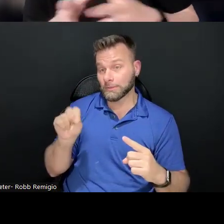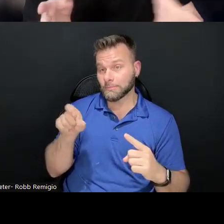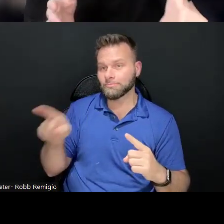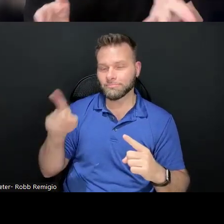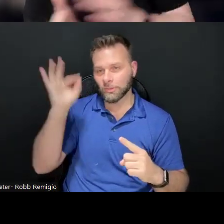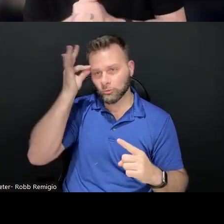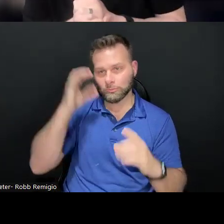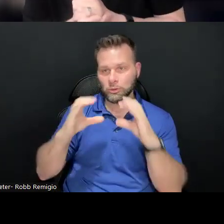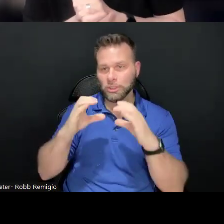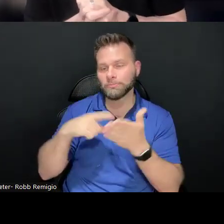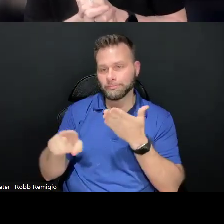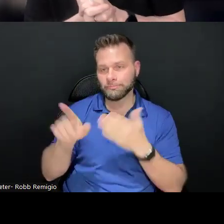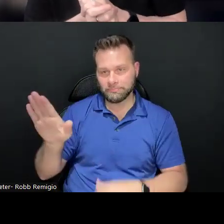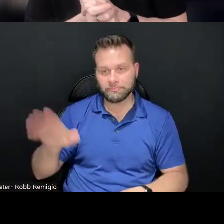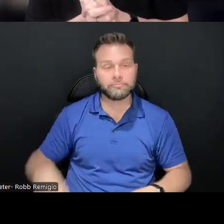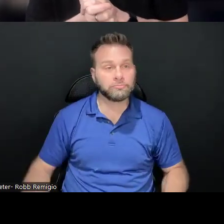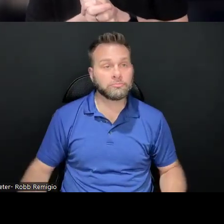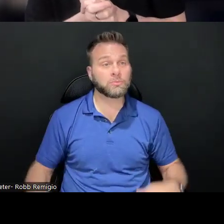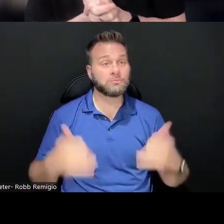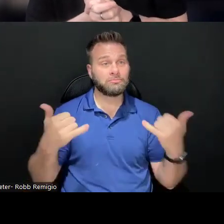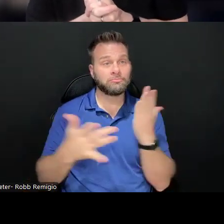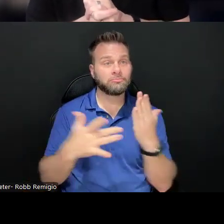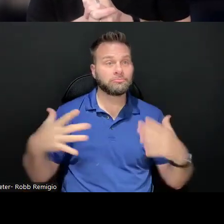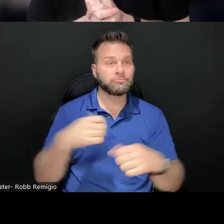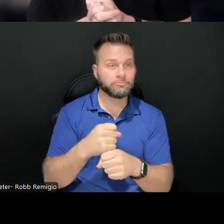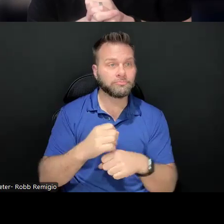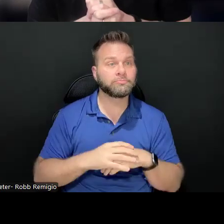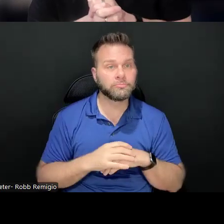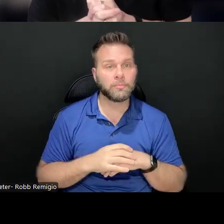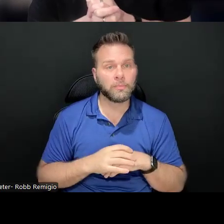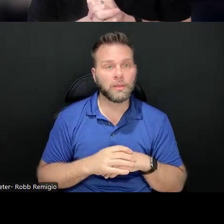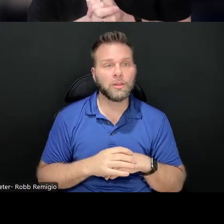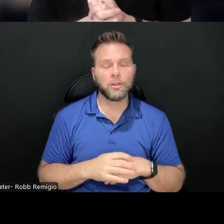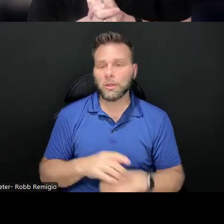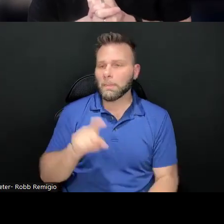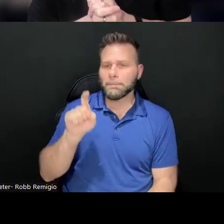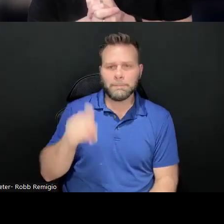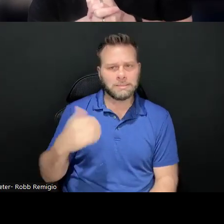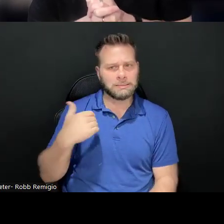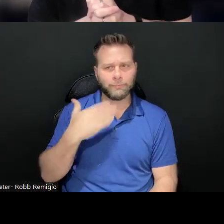The technology for video. I'll summarize, it is super